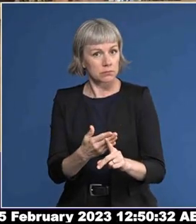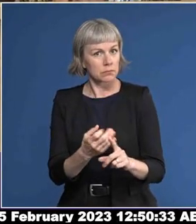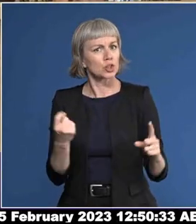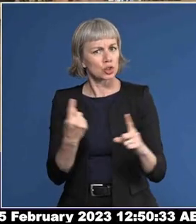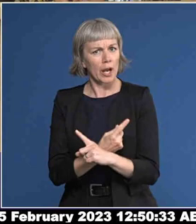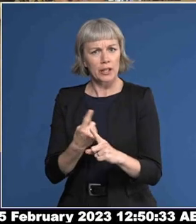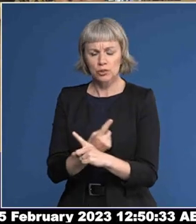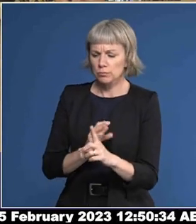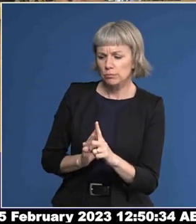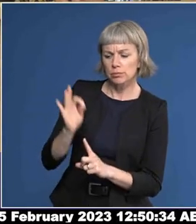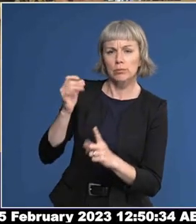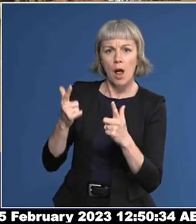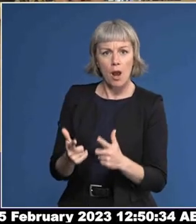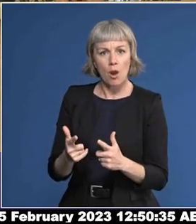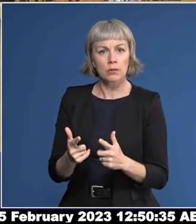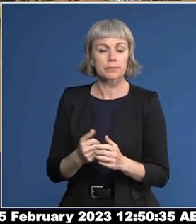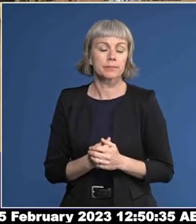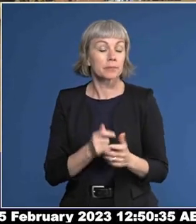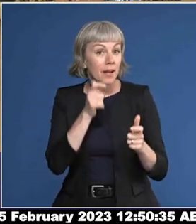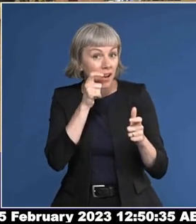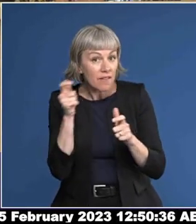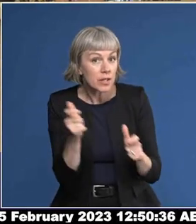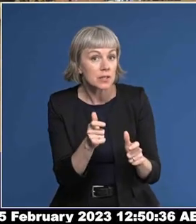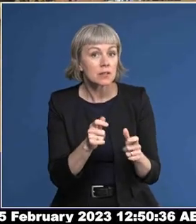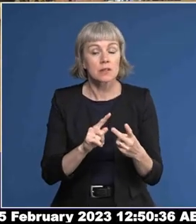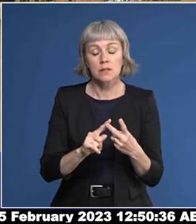So things like the board reporting - for example, the board and committee reporting. It is very comprehensive.